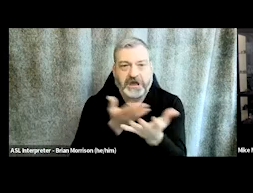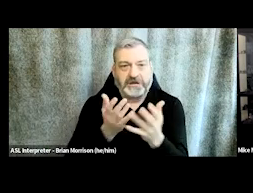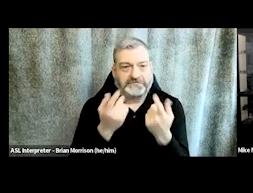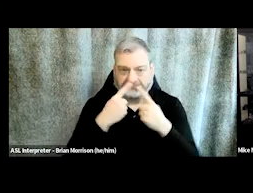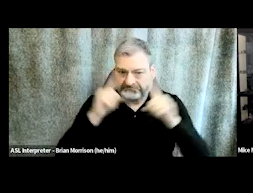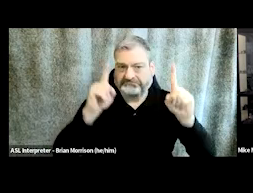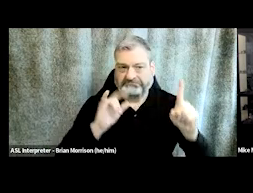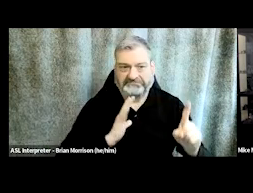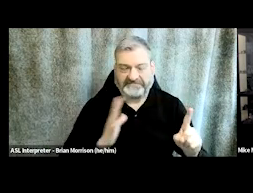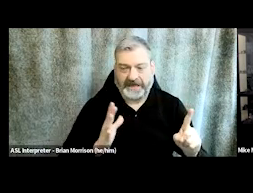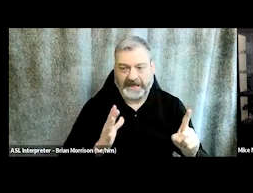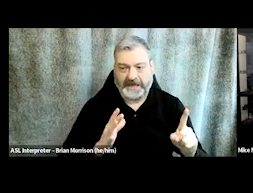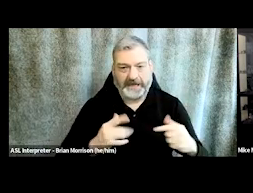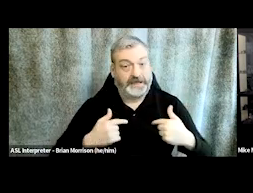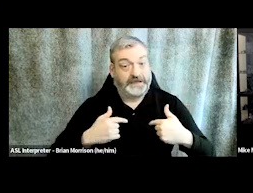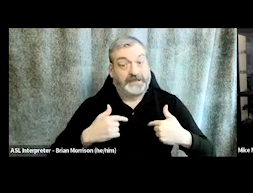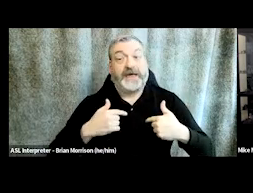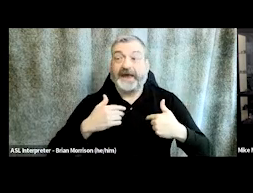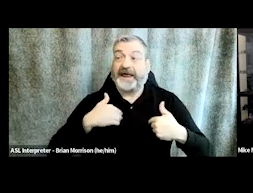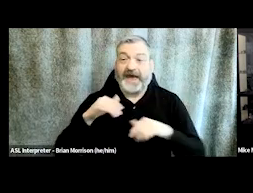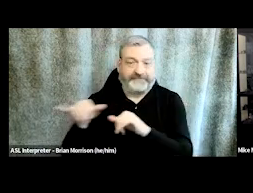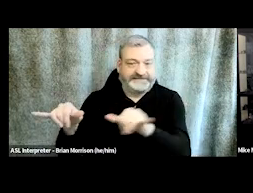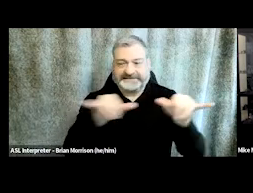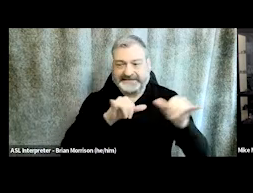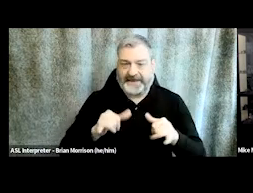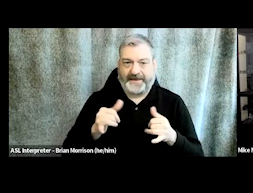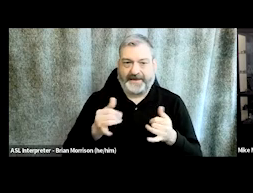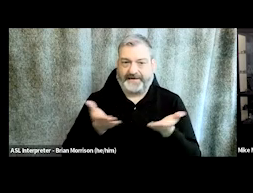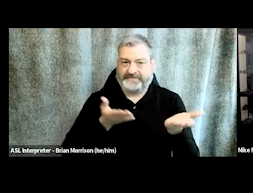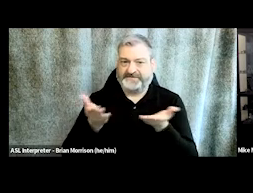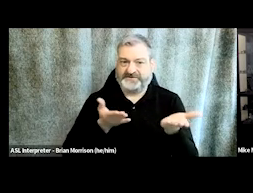services as are offered to other individuals with the same privacy,